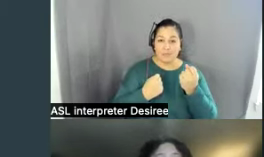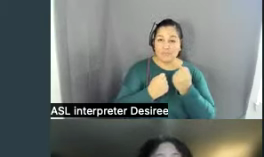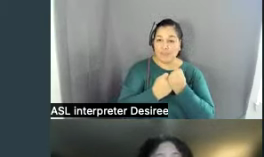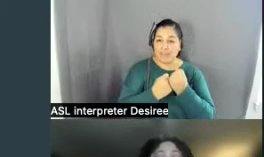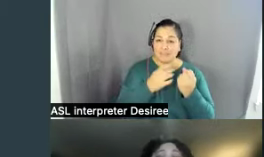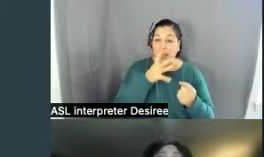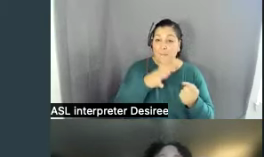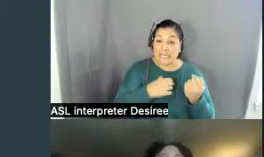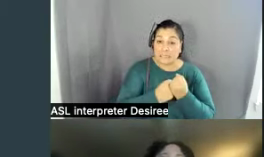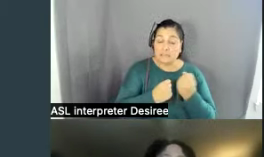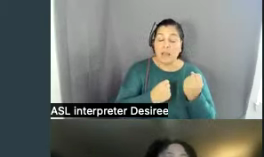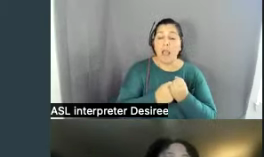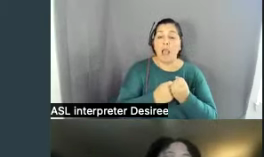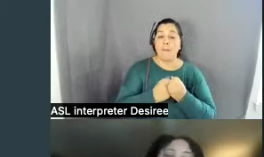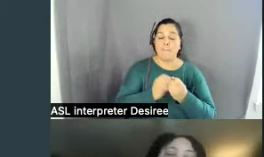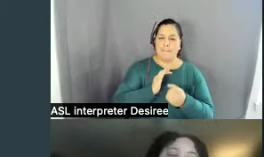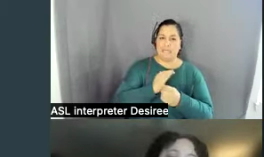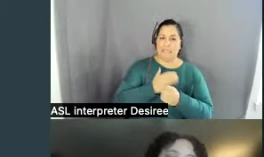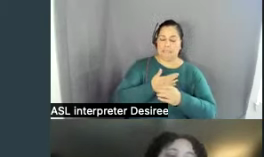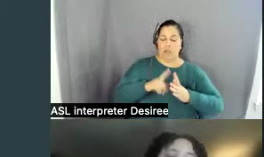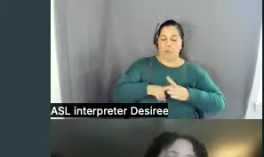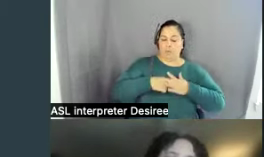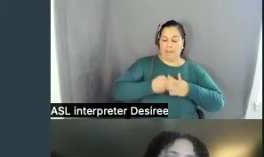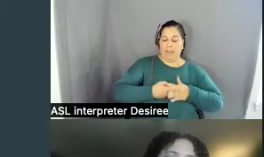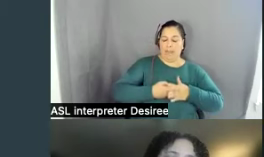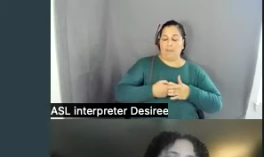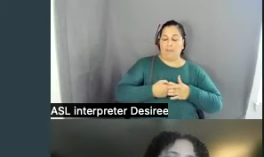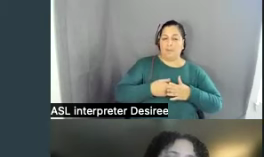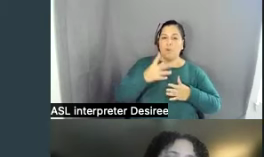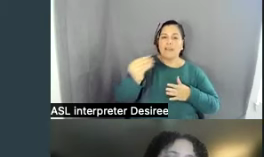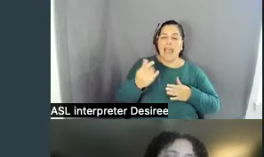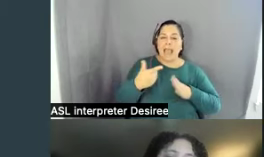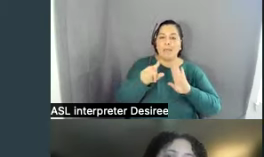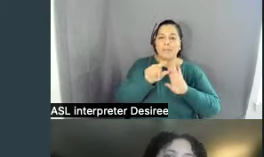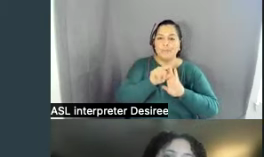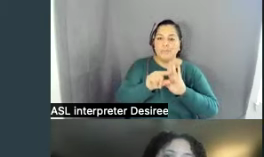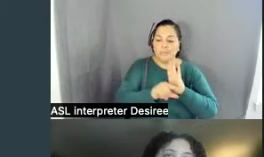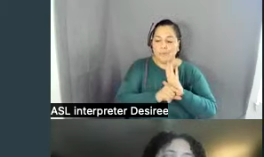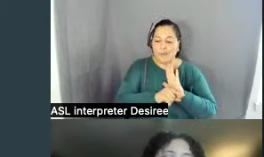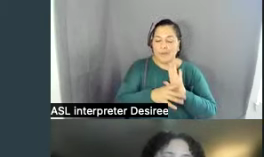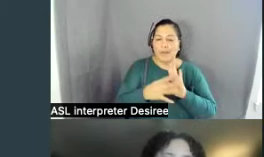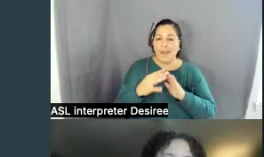Then also thinking about like, what are these? The GuideStar is that, are part of our values